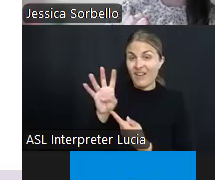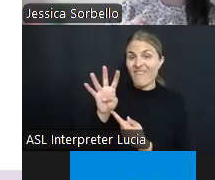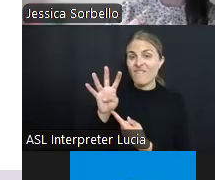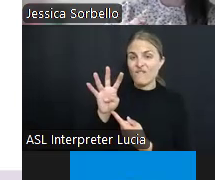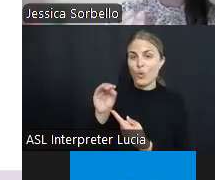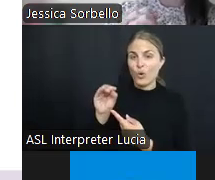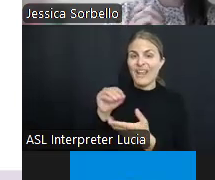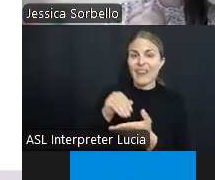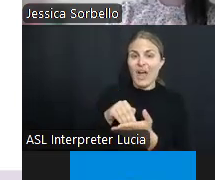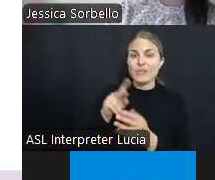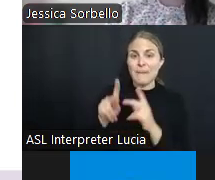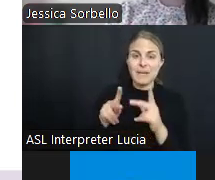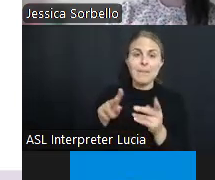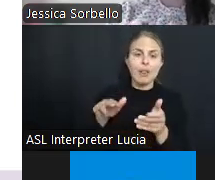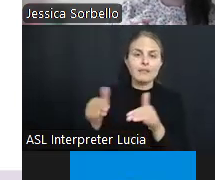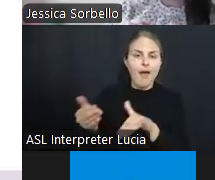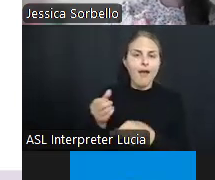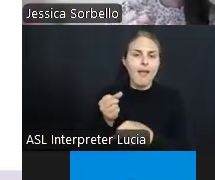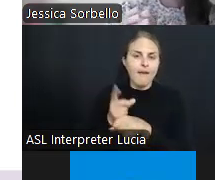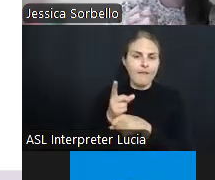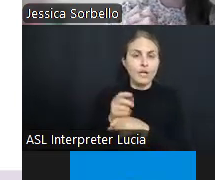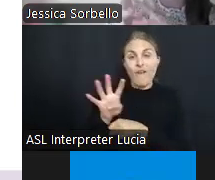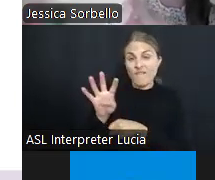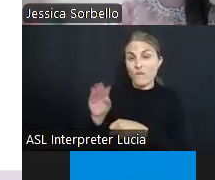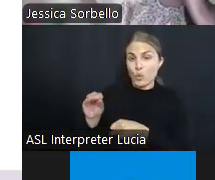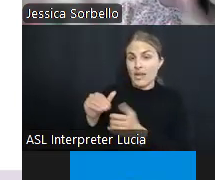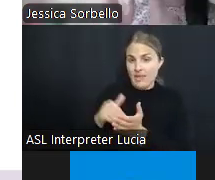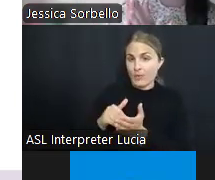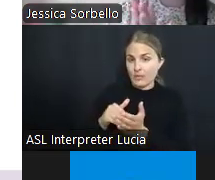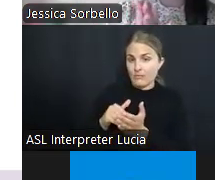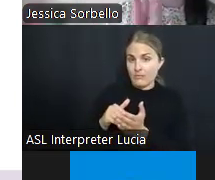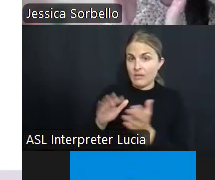died from overdose. Sorry in 2018, 40,000 people died